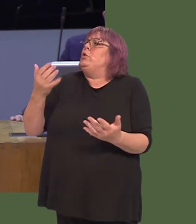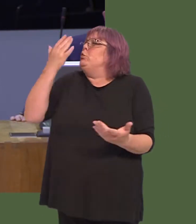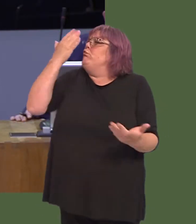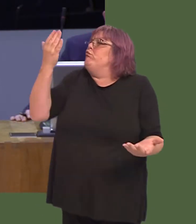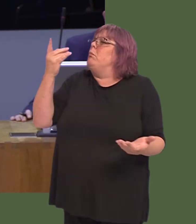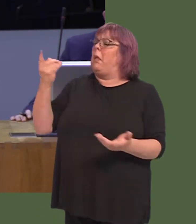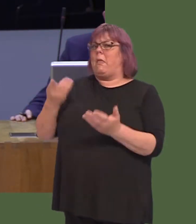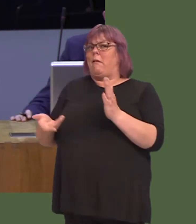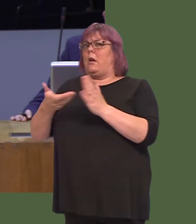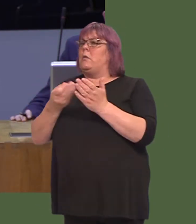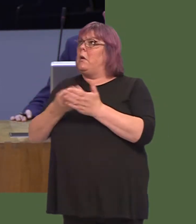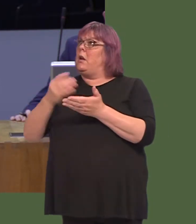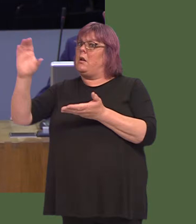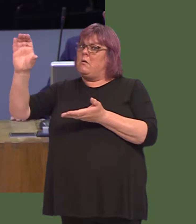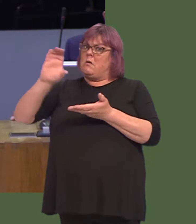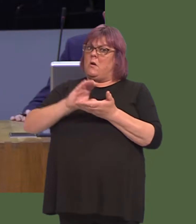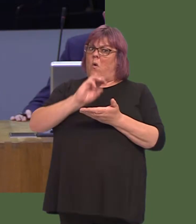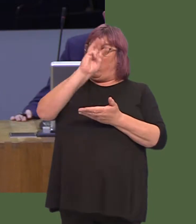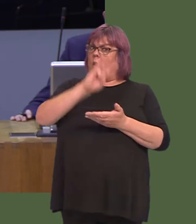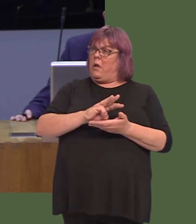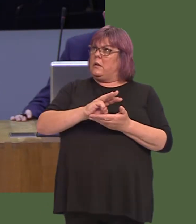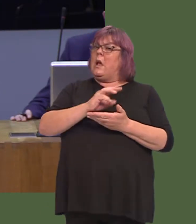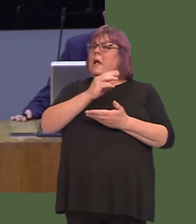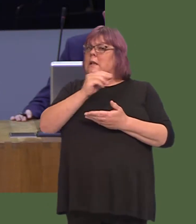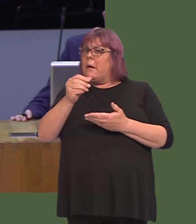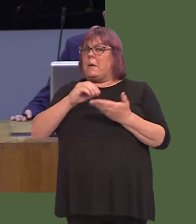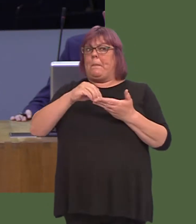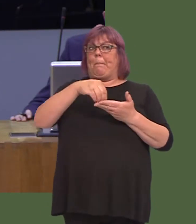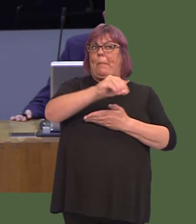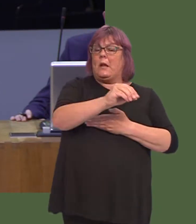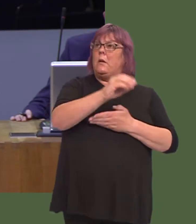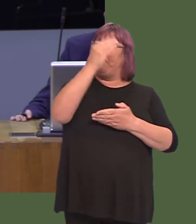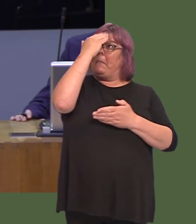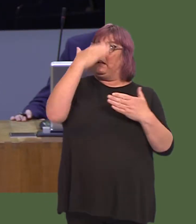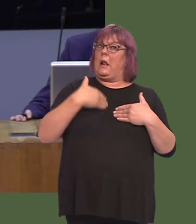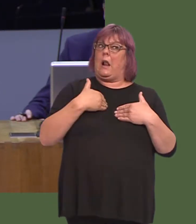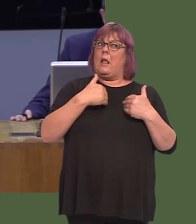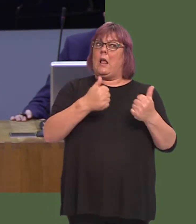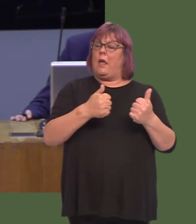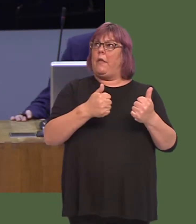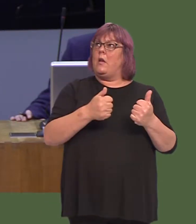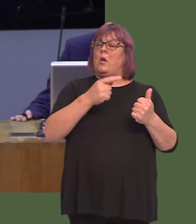may be, coming to Wales in order to ensure that mental health funding is based upon a